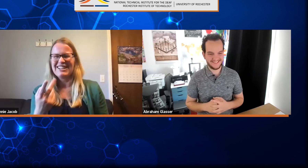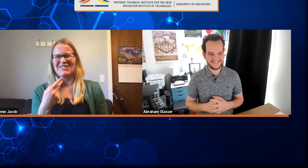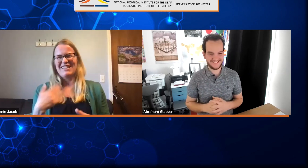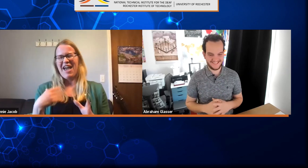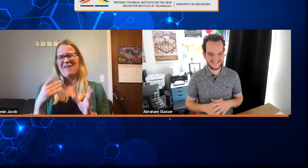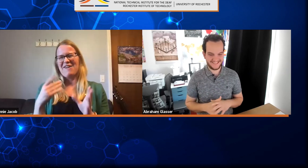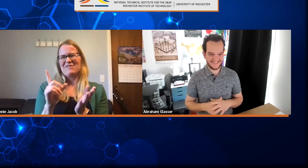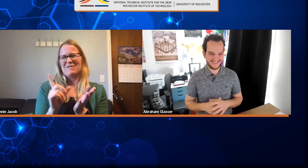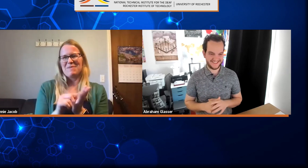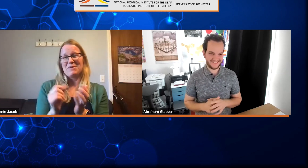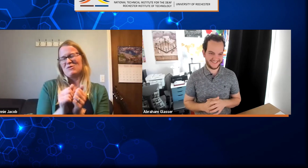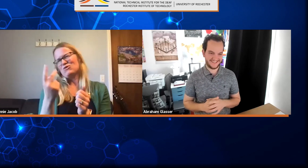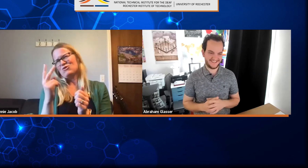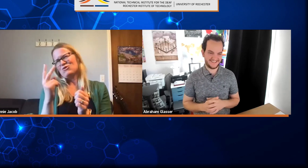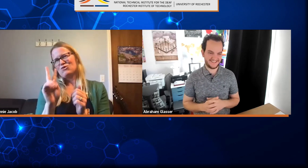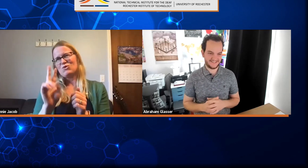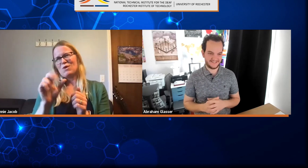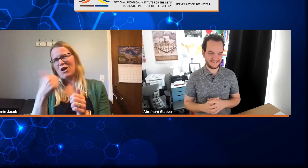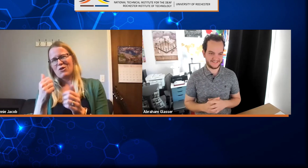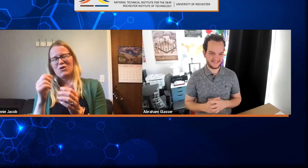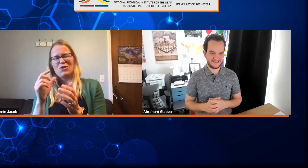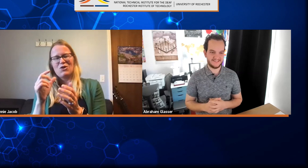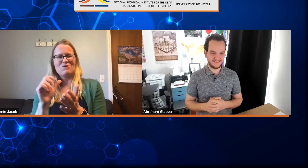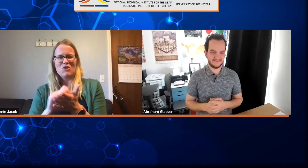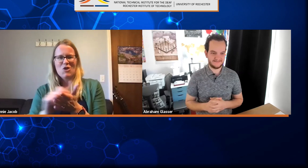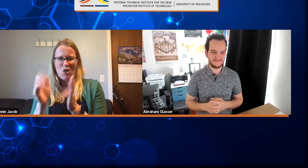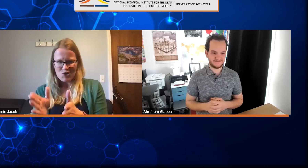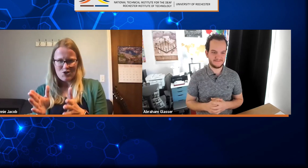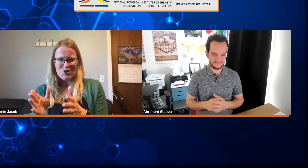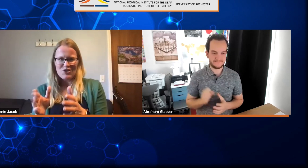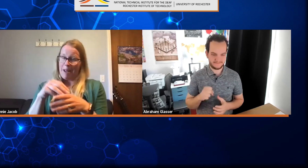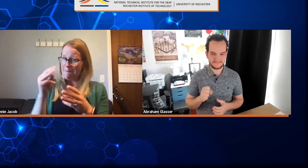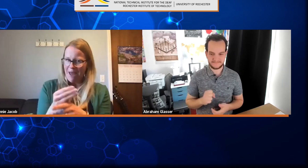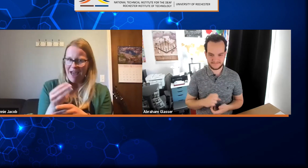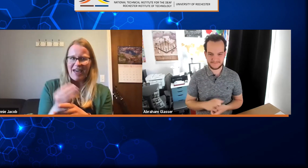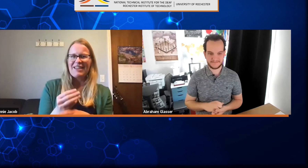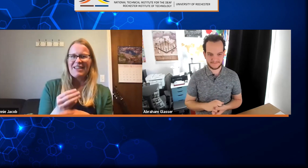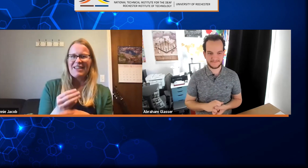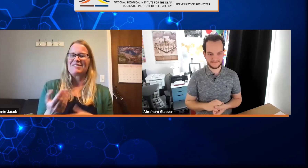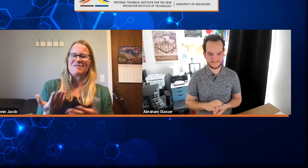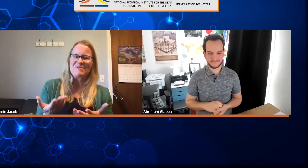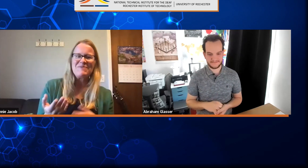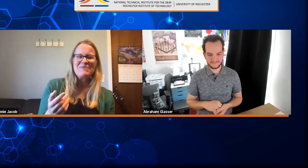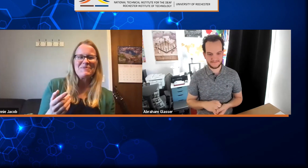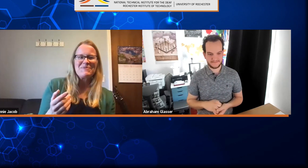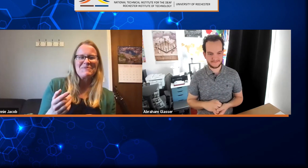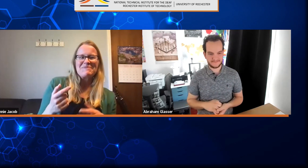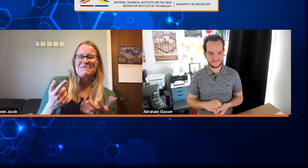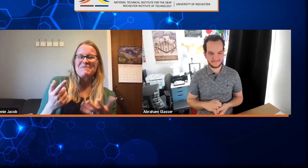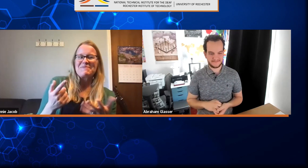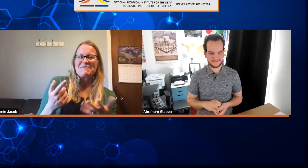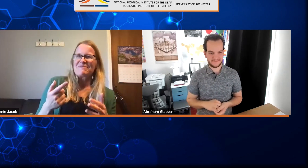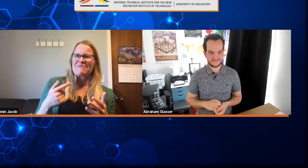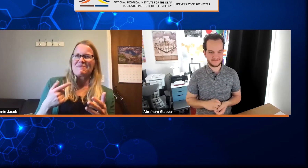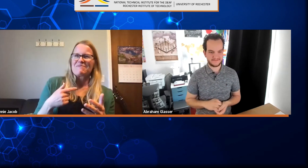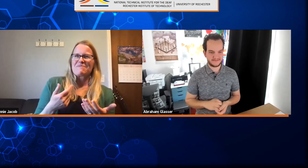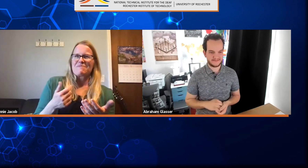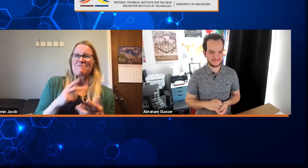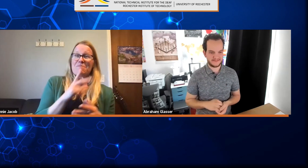And we actually have a publication together with two other coauthors in the field of mathematics as well.